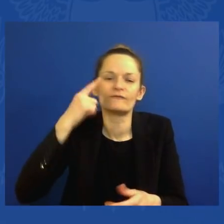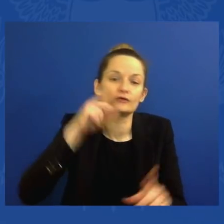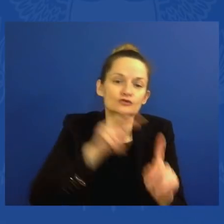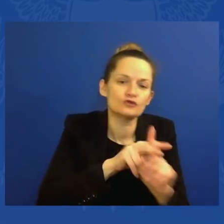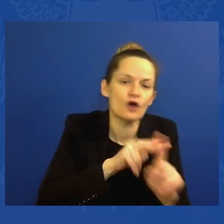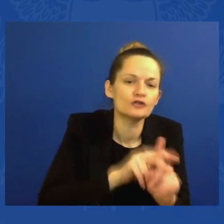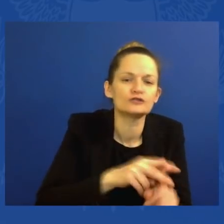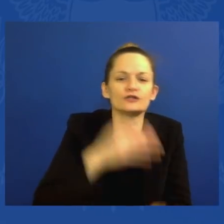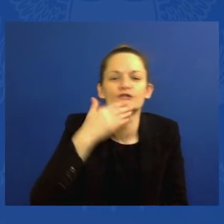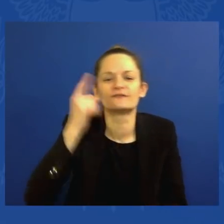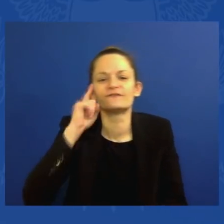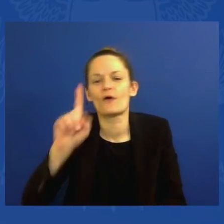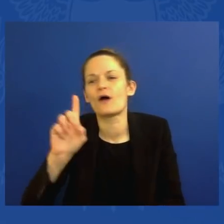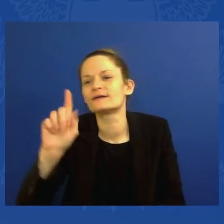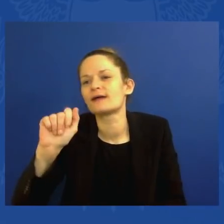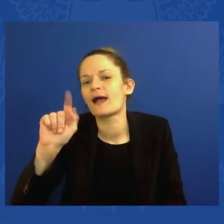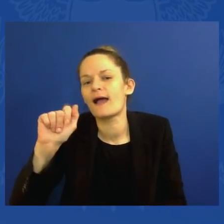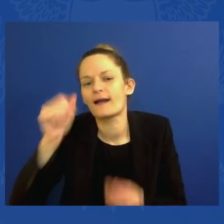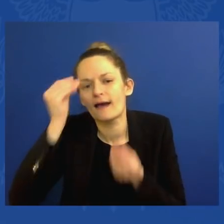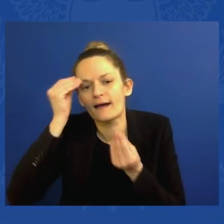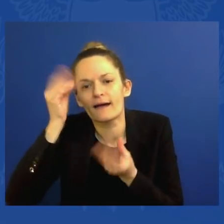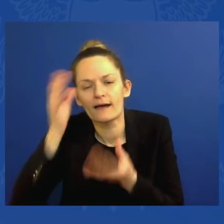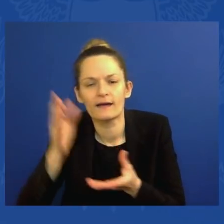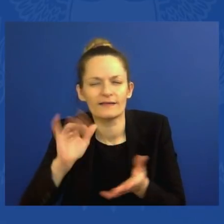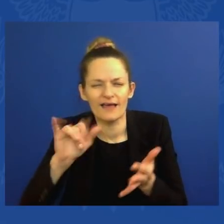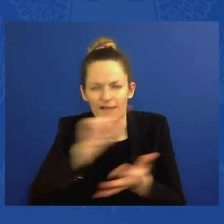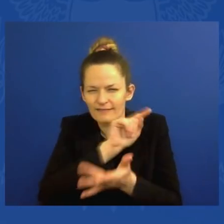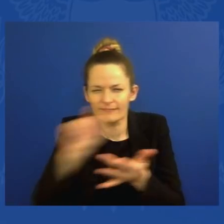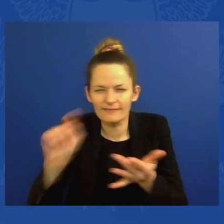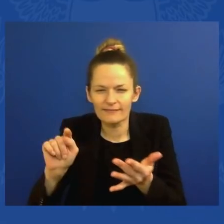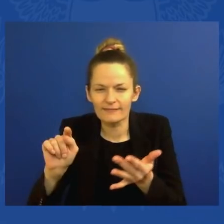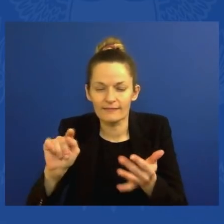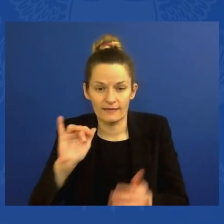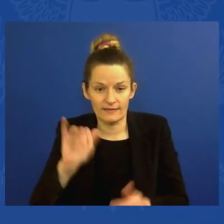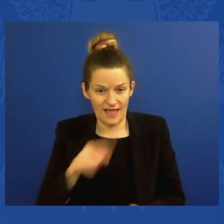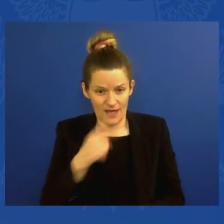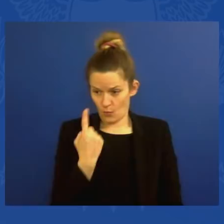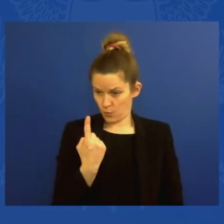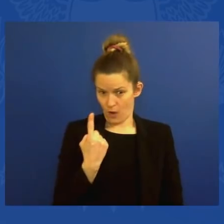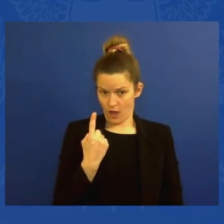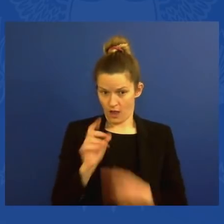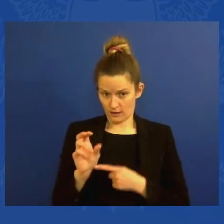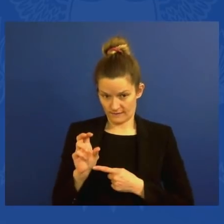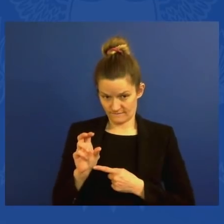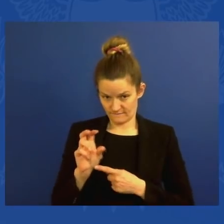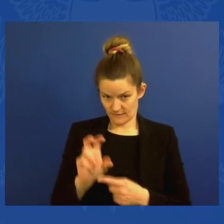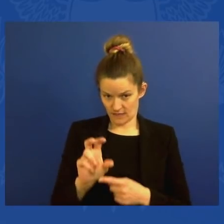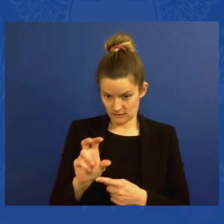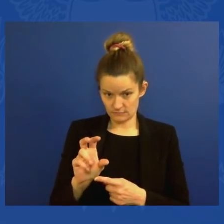300 new good-paying, cutting-edge manufacturing jobs. Folks, America is coming back. It really is.